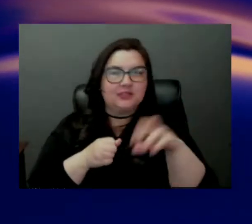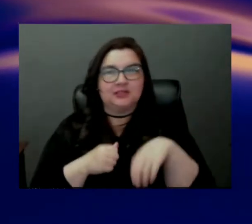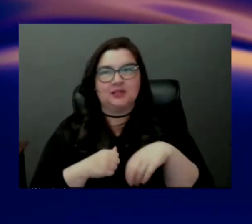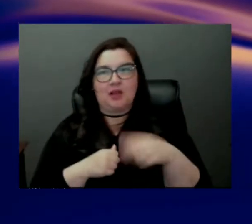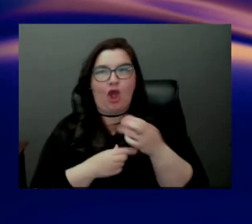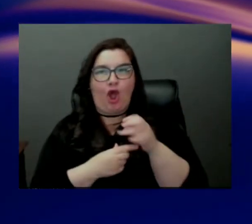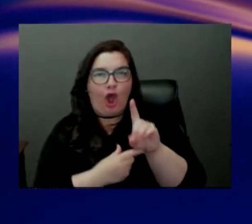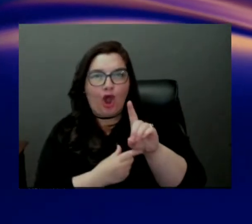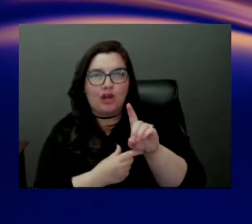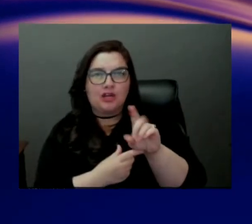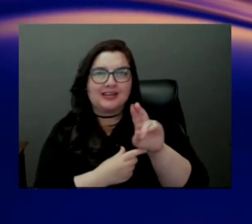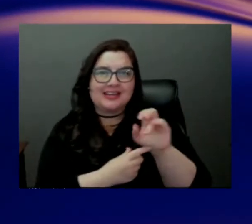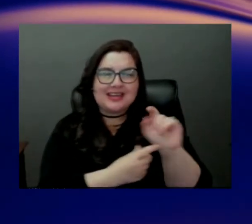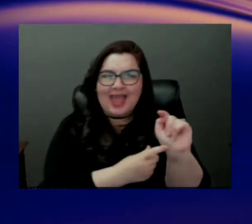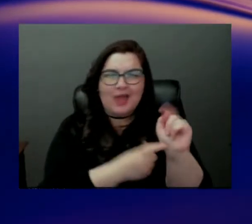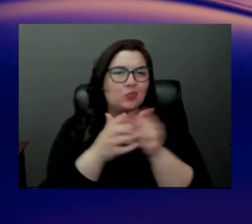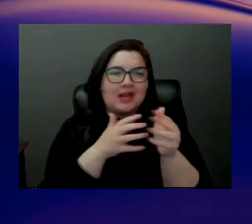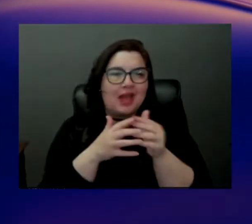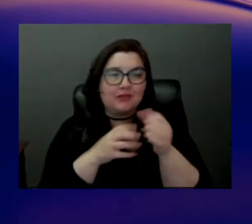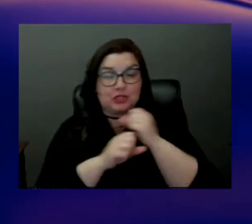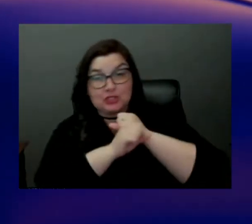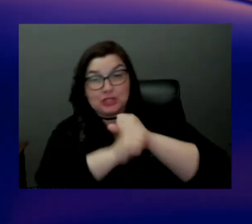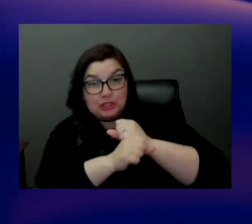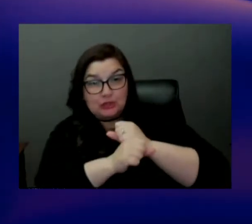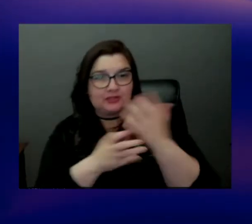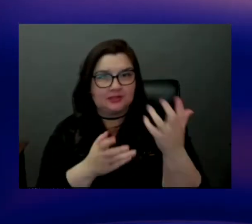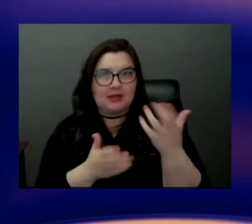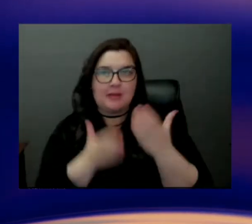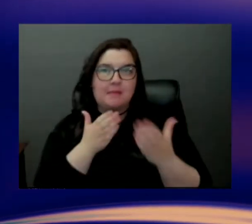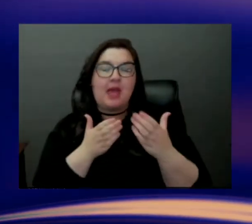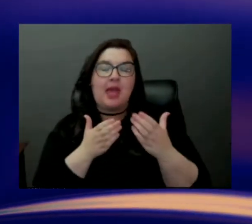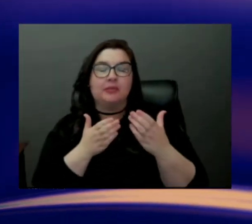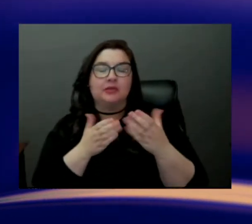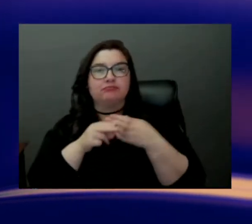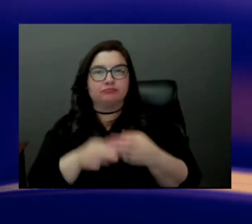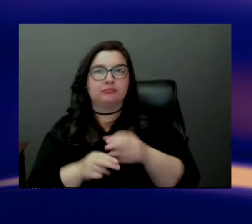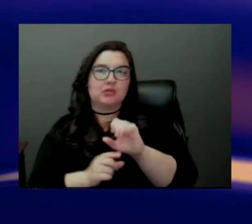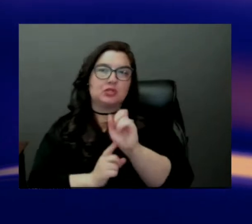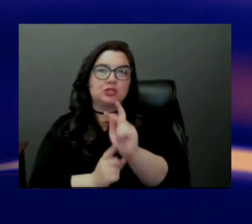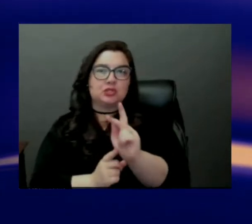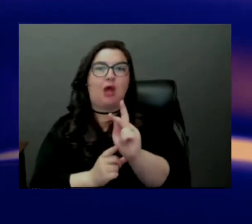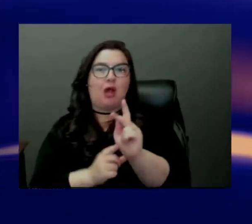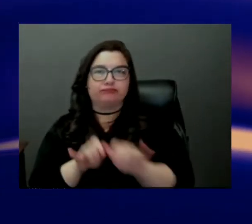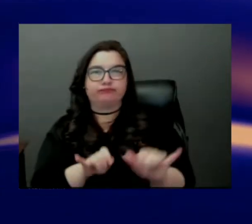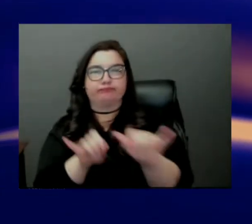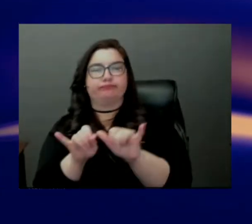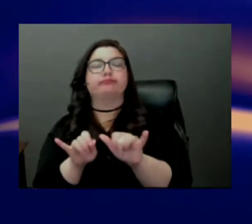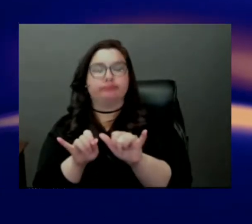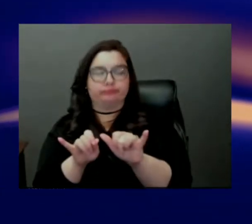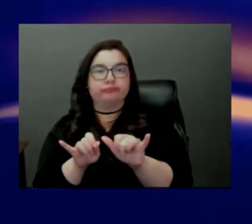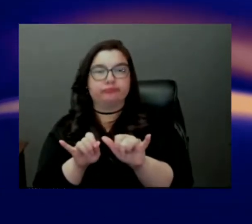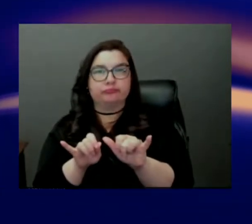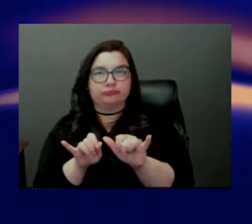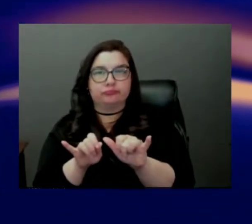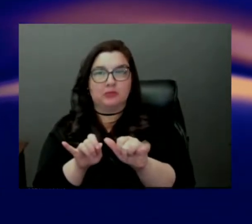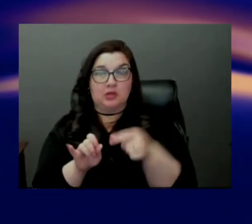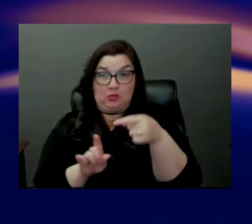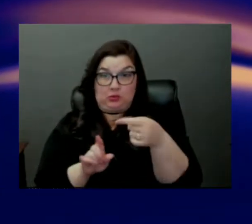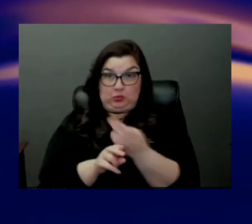So whether you do that or do what we call a stock army which is an AWS managed army, either way you wanna boot off of just a stock army, or you wanna customize it